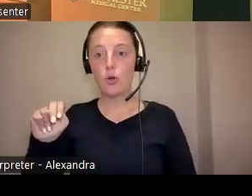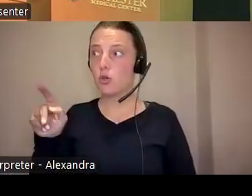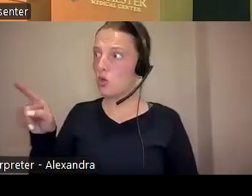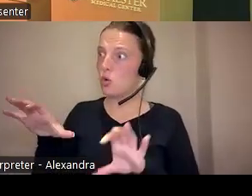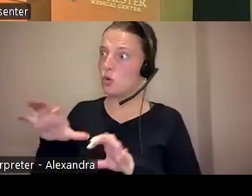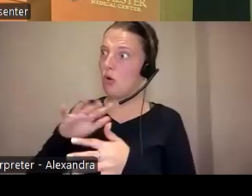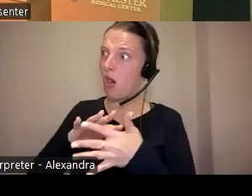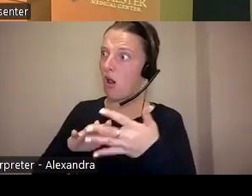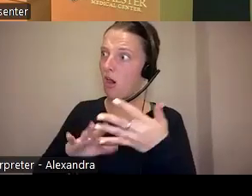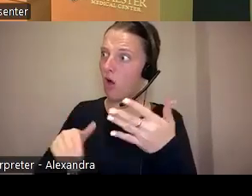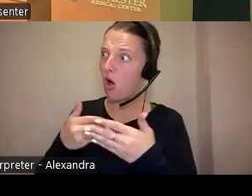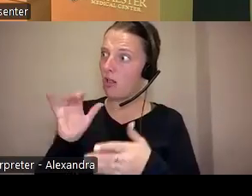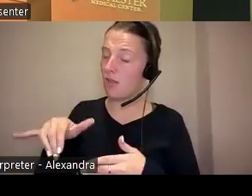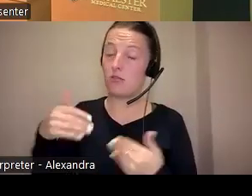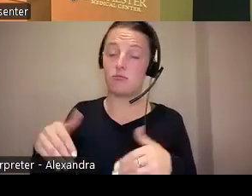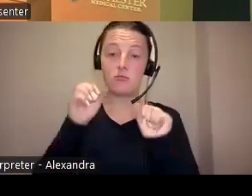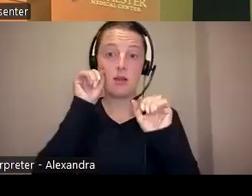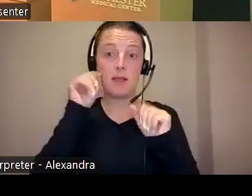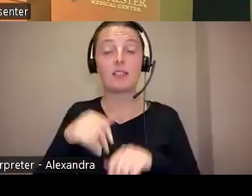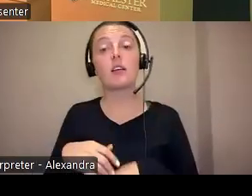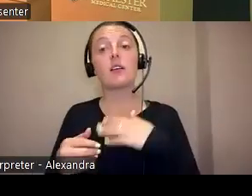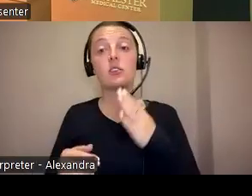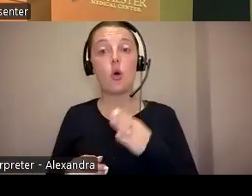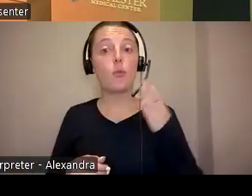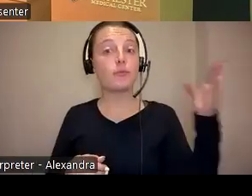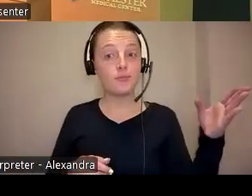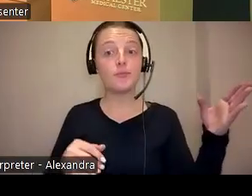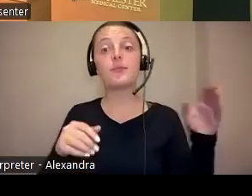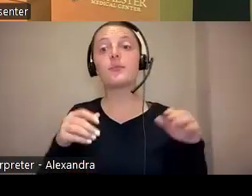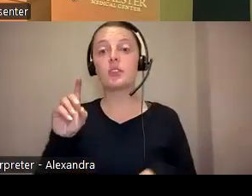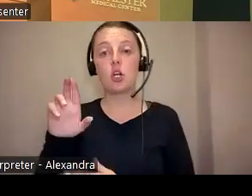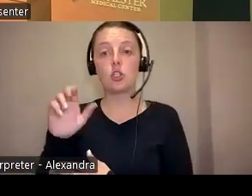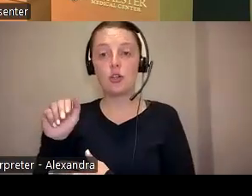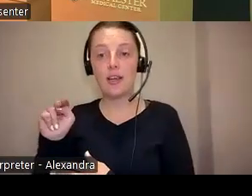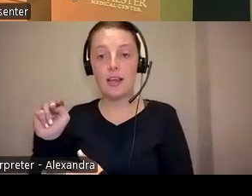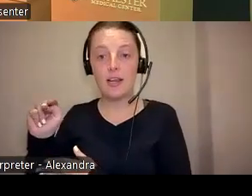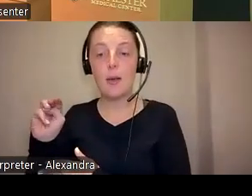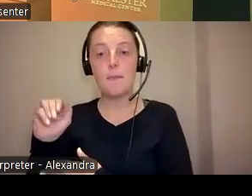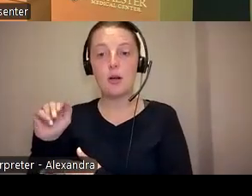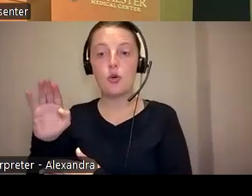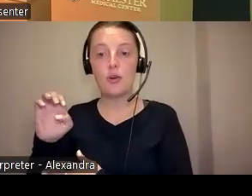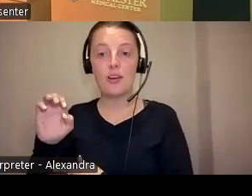but to Julie's left is uh Dr. Anmarie White, who's an associate professor of psychiatry